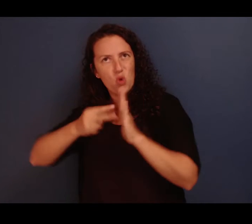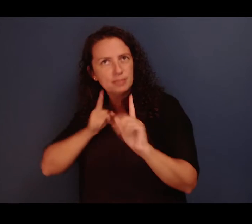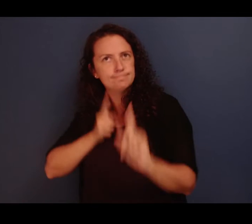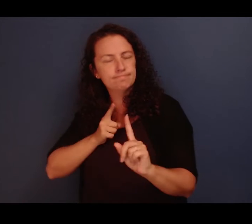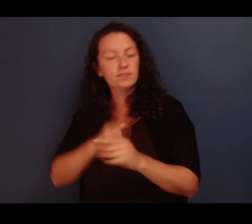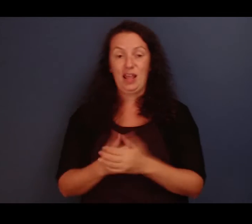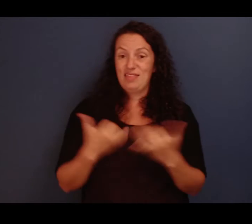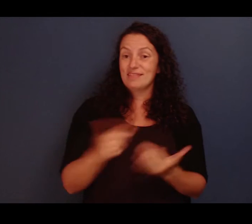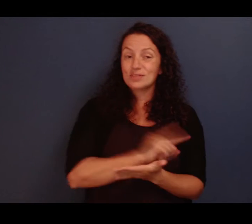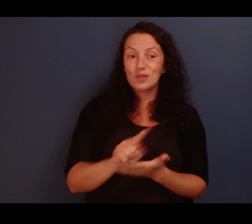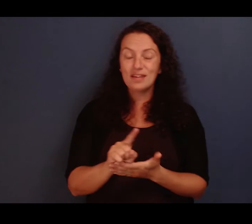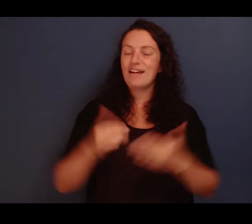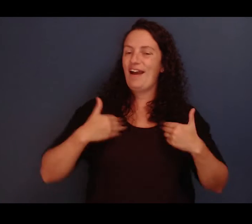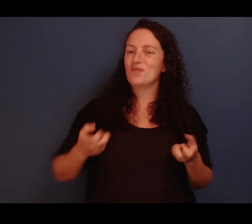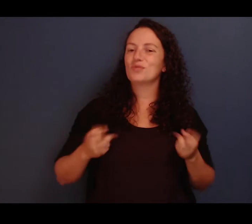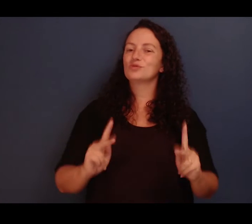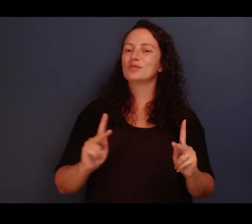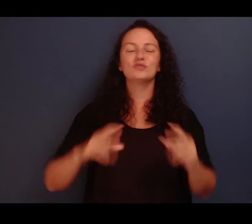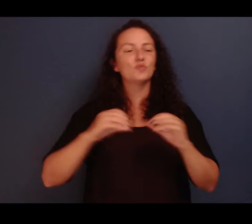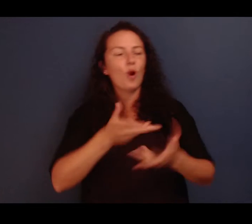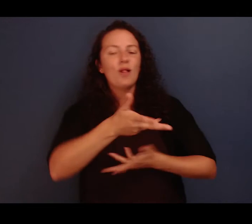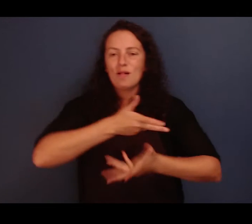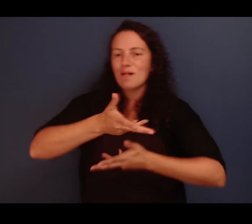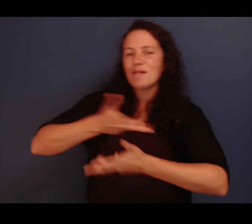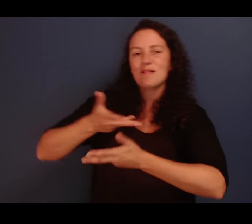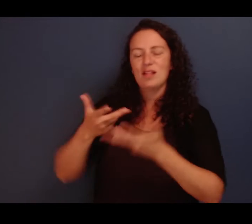Starting this week, you’ll have the opportunity to be more engaged with your colleagues and